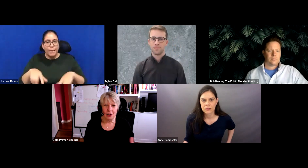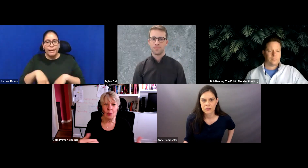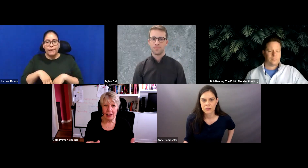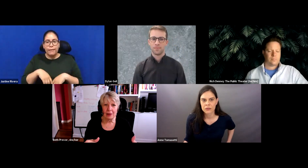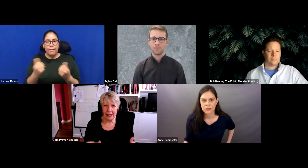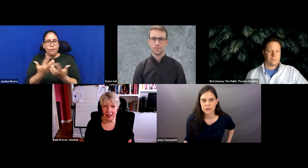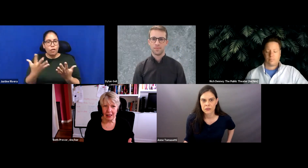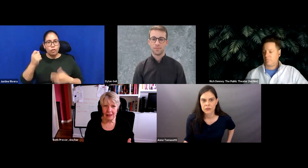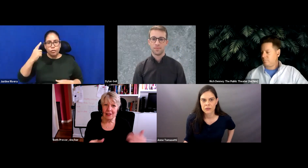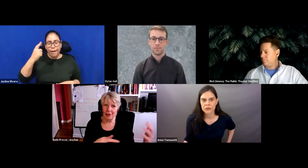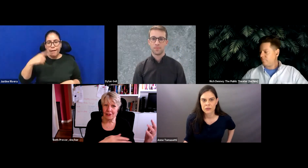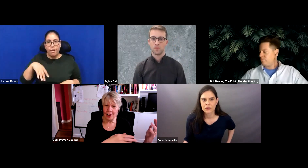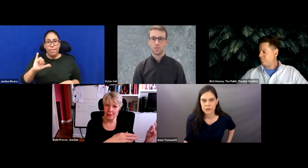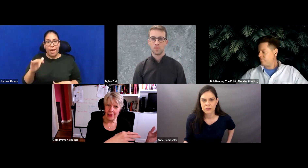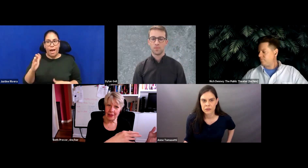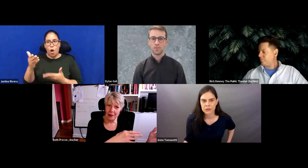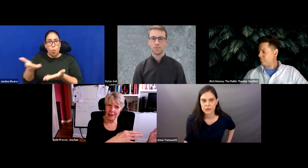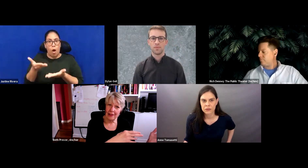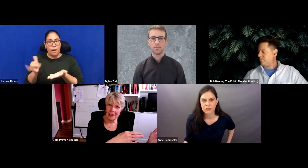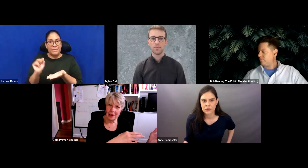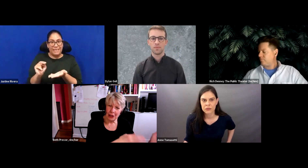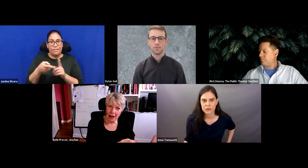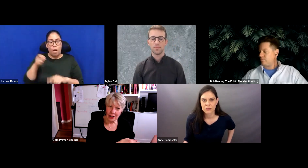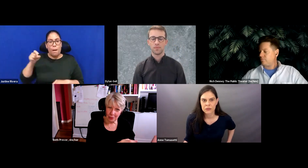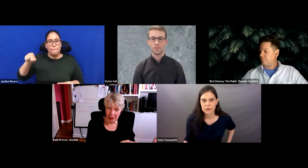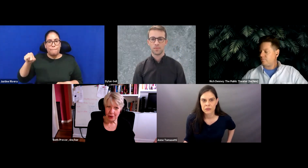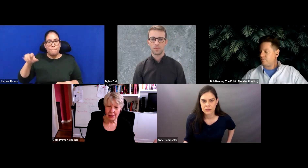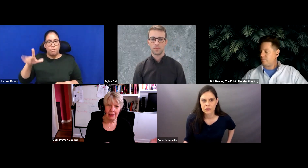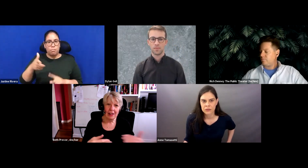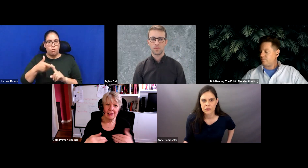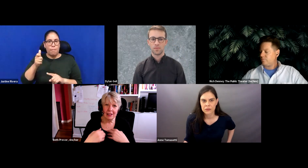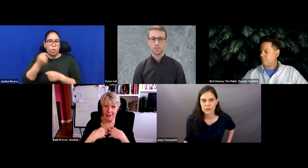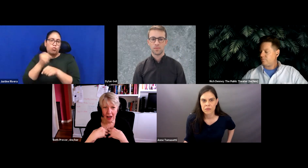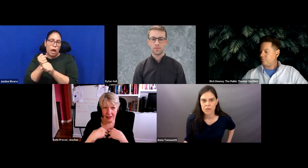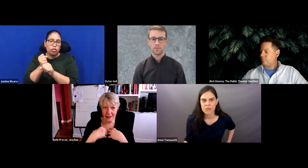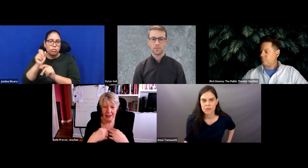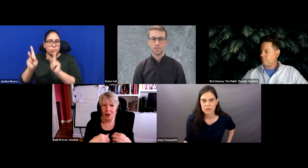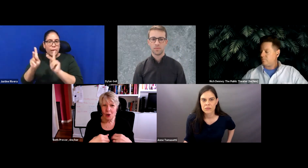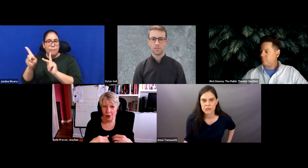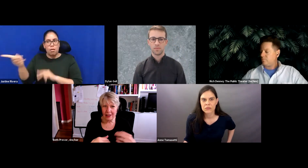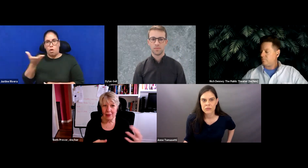you know, the welcoming in from the production people of us was